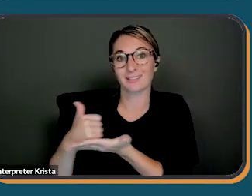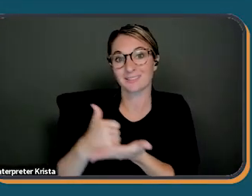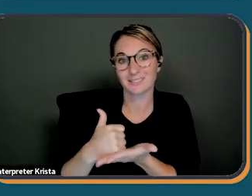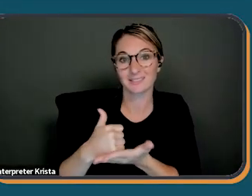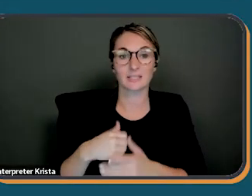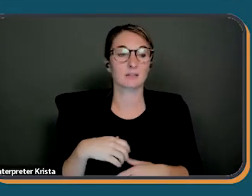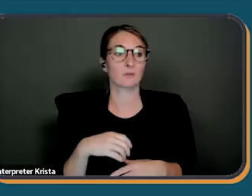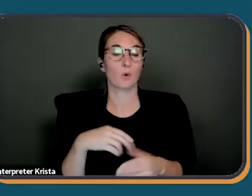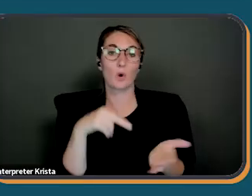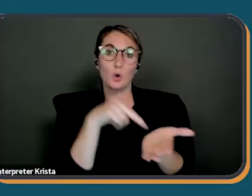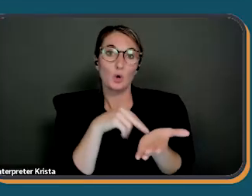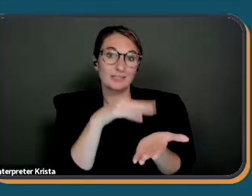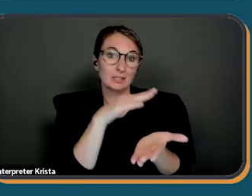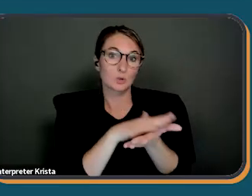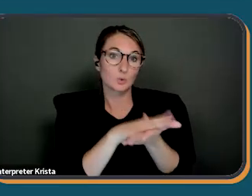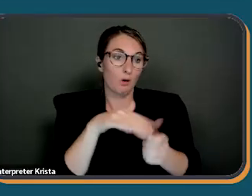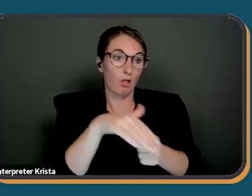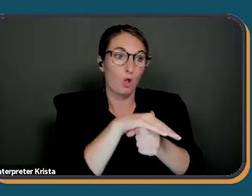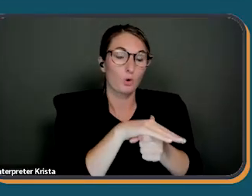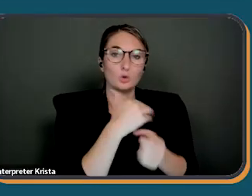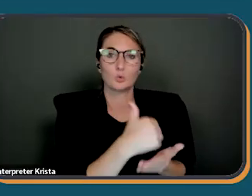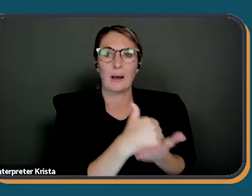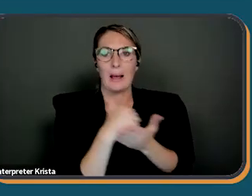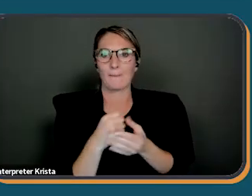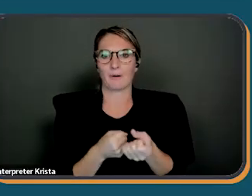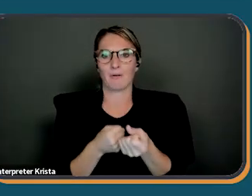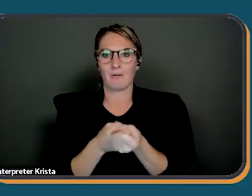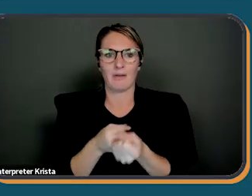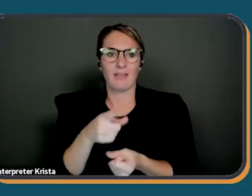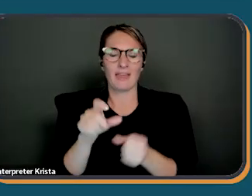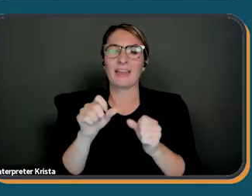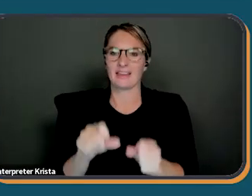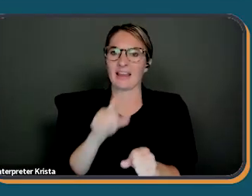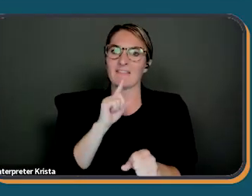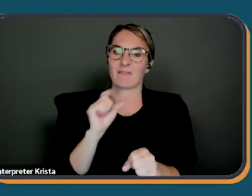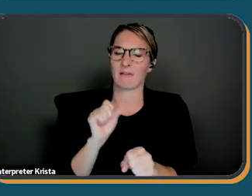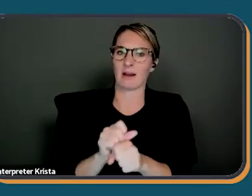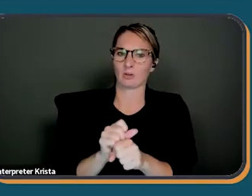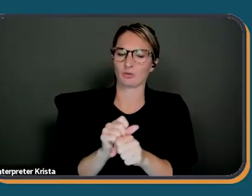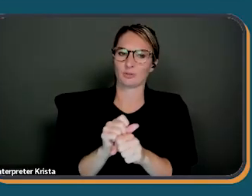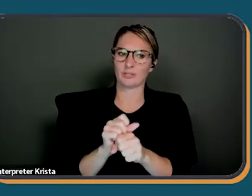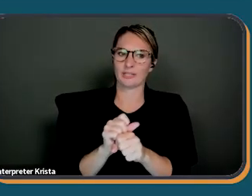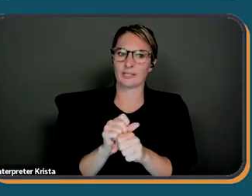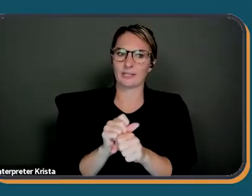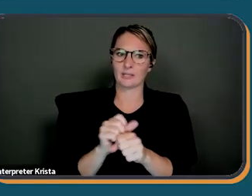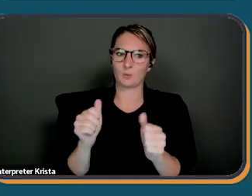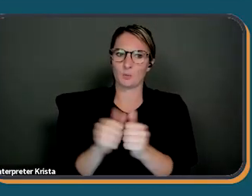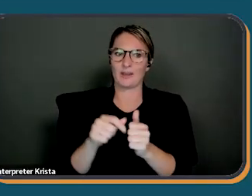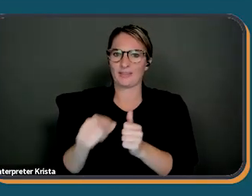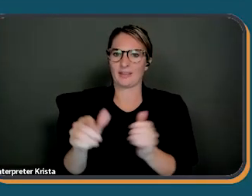or a nursing school that would be willing and capable of actually handling the stool